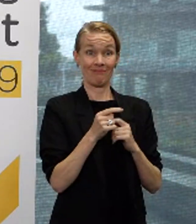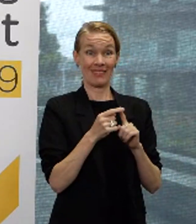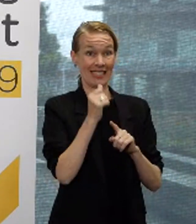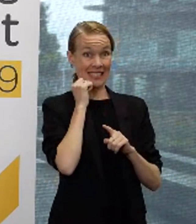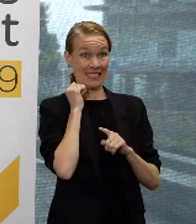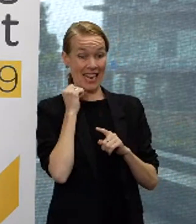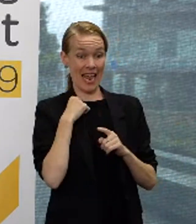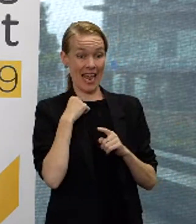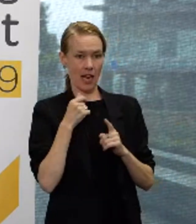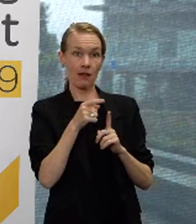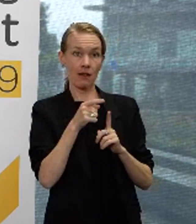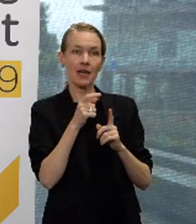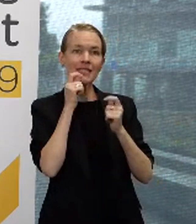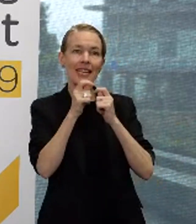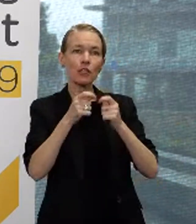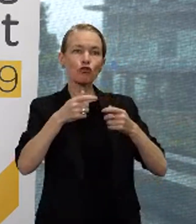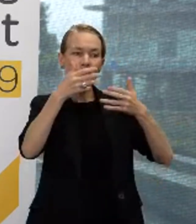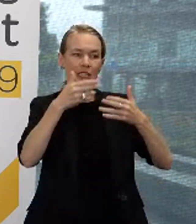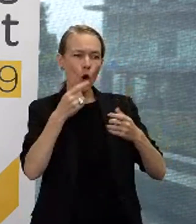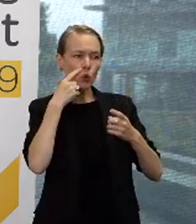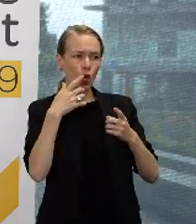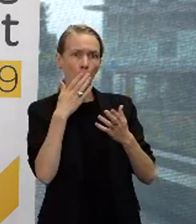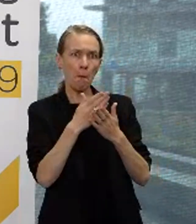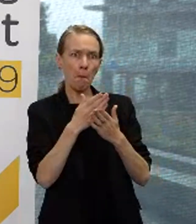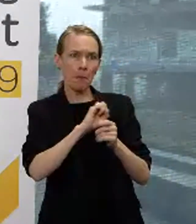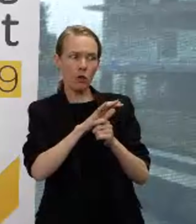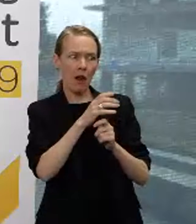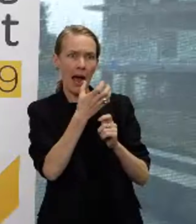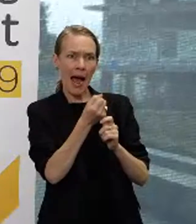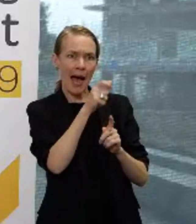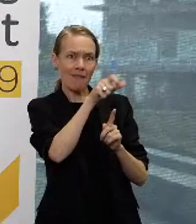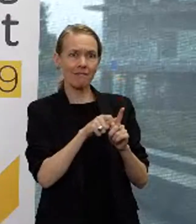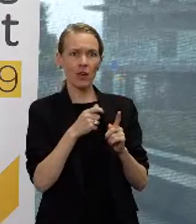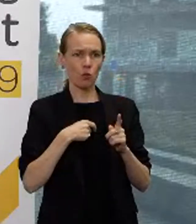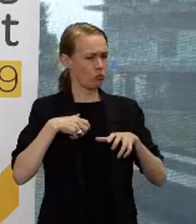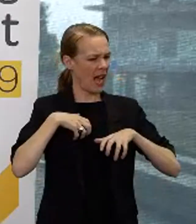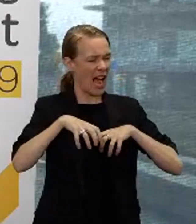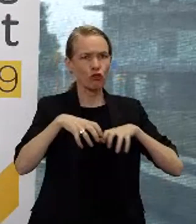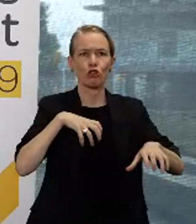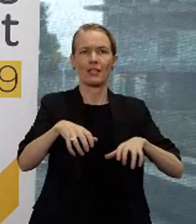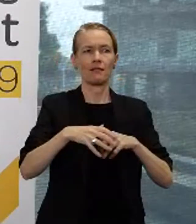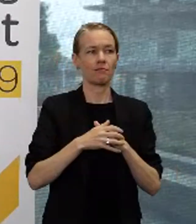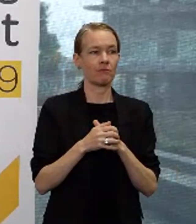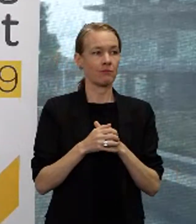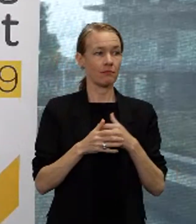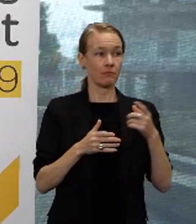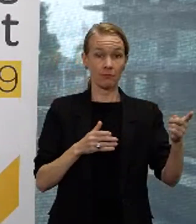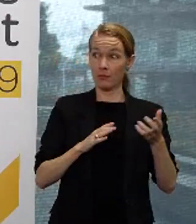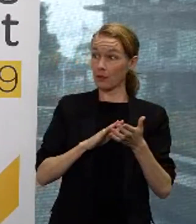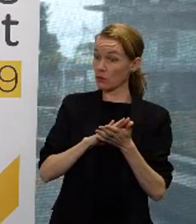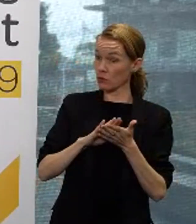in the afternoon, the appropriate actions were undertaken. So you're saying you didn't need to tell us yesterday?